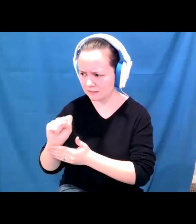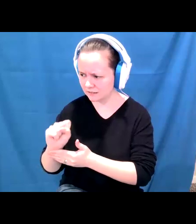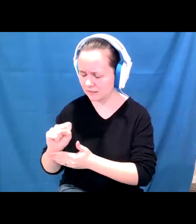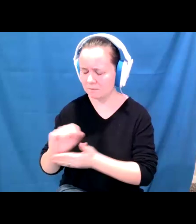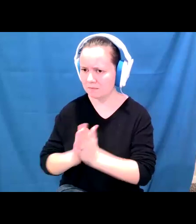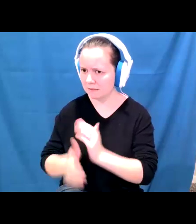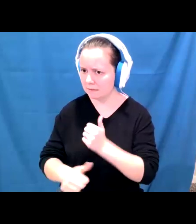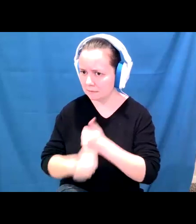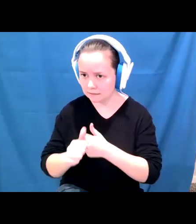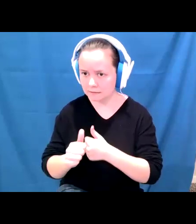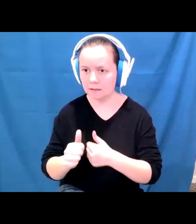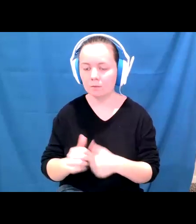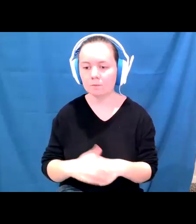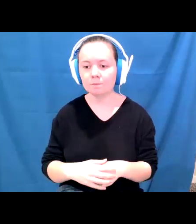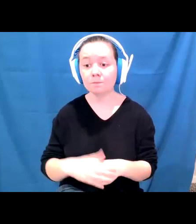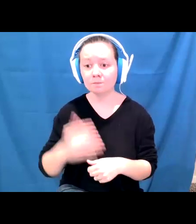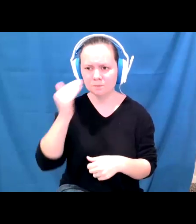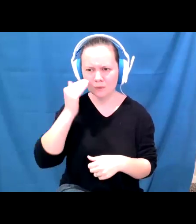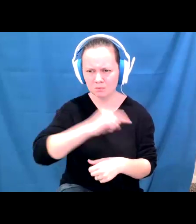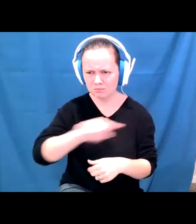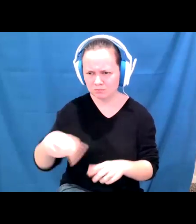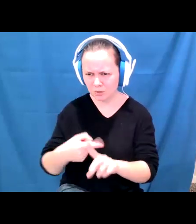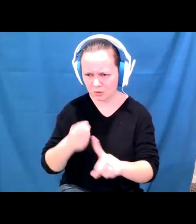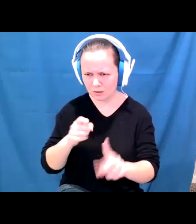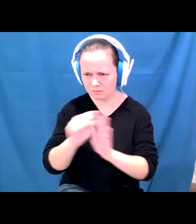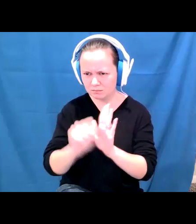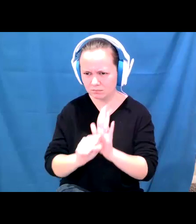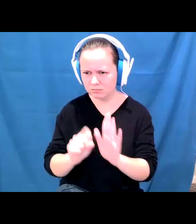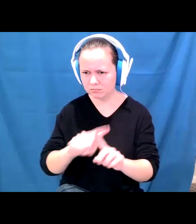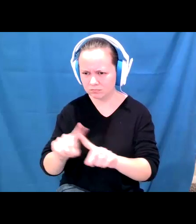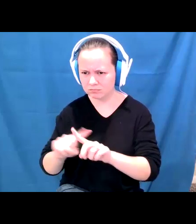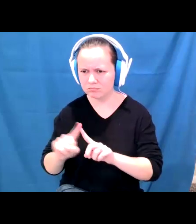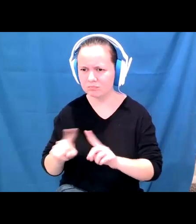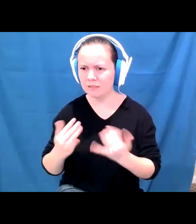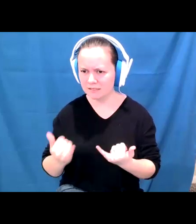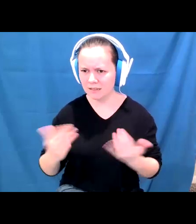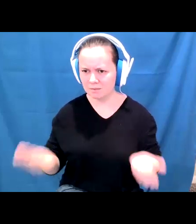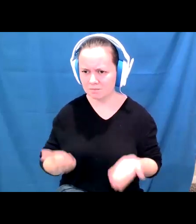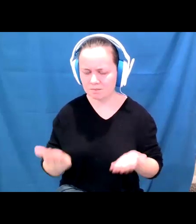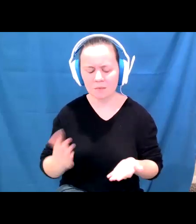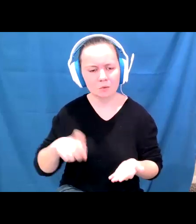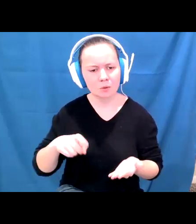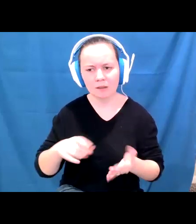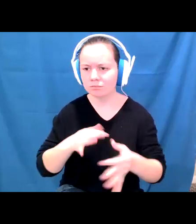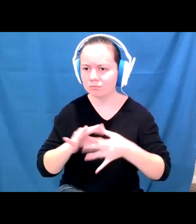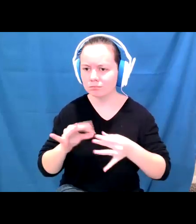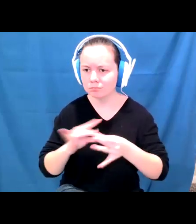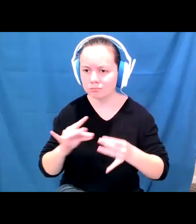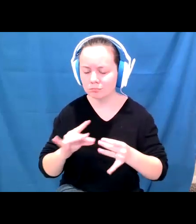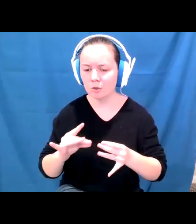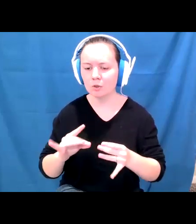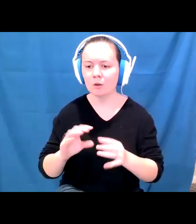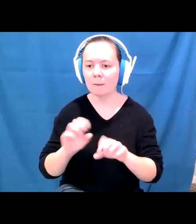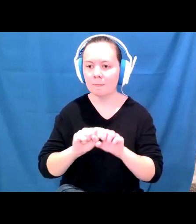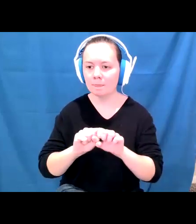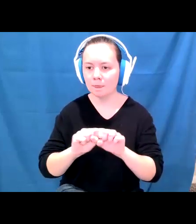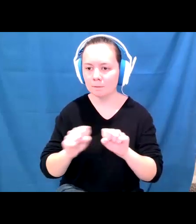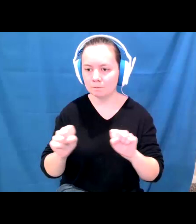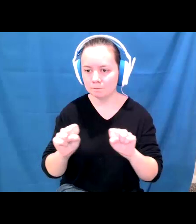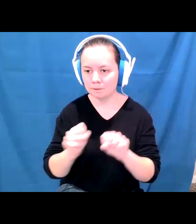I know all of you from states who are on the calls today, I don't need to tell you the statistics about where we are in this crisis, but I'm just gonna put a few out there.